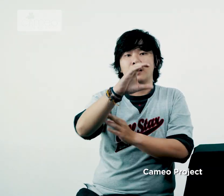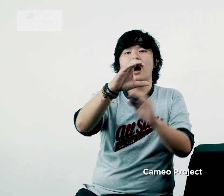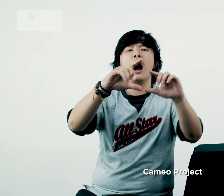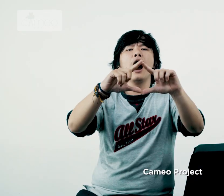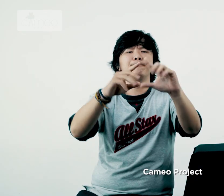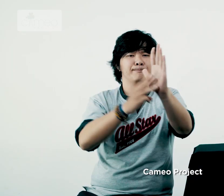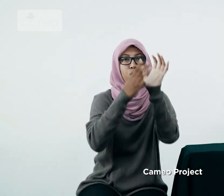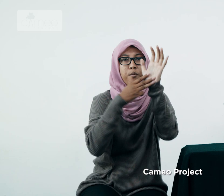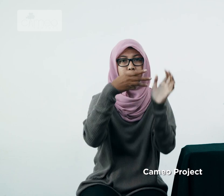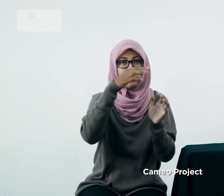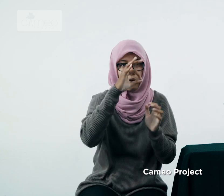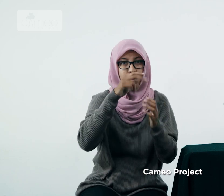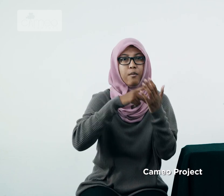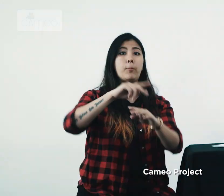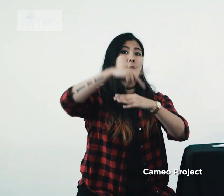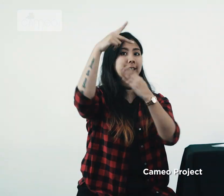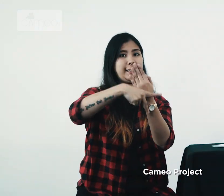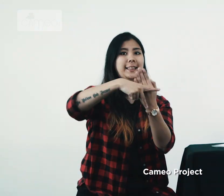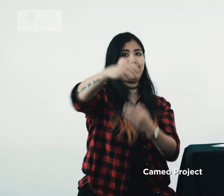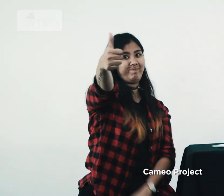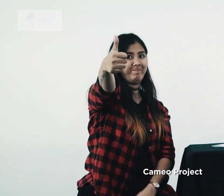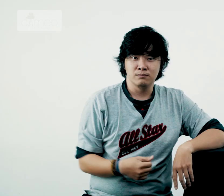Cameo Project.